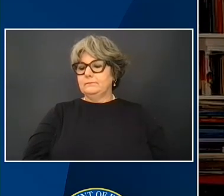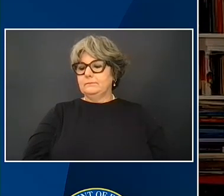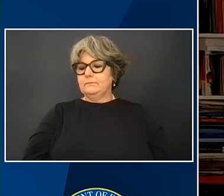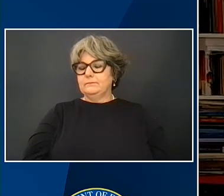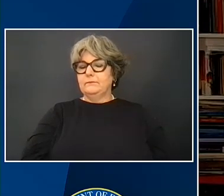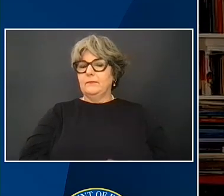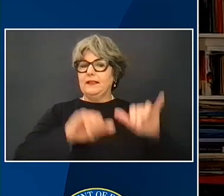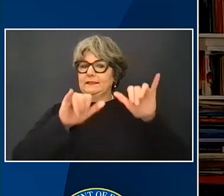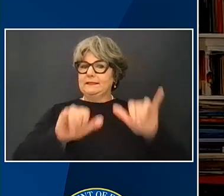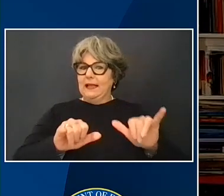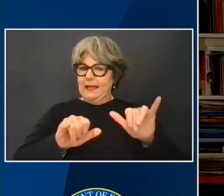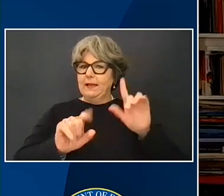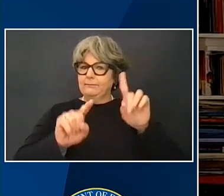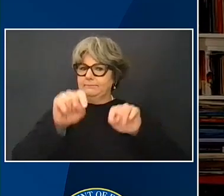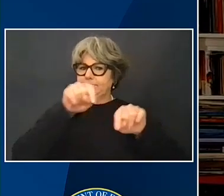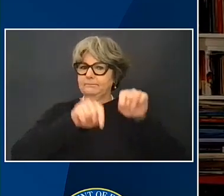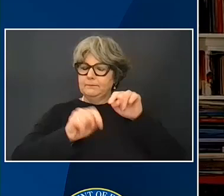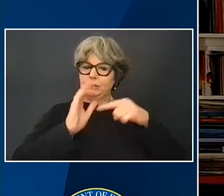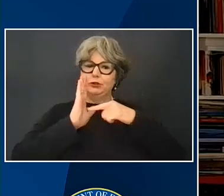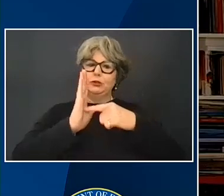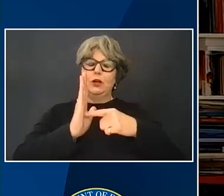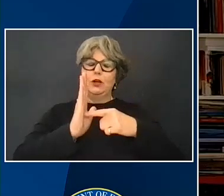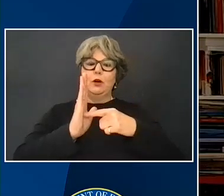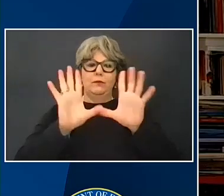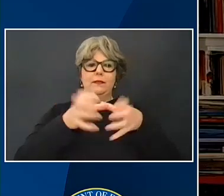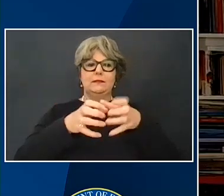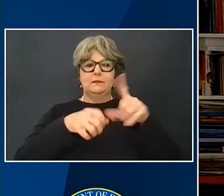to the committee that this text sort of,